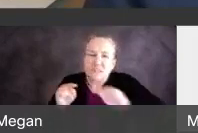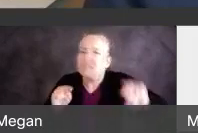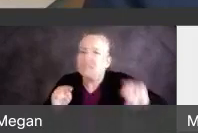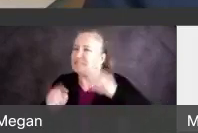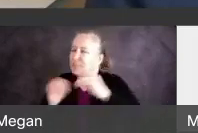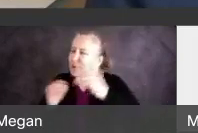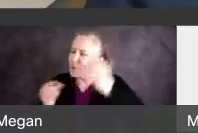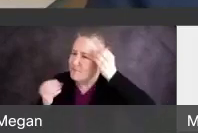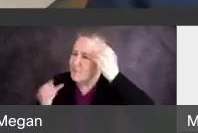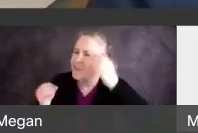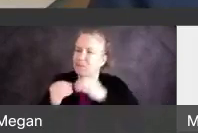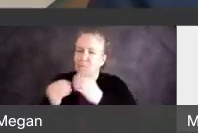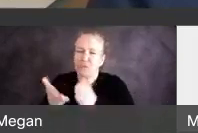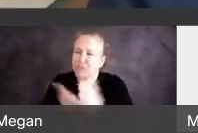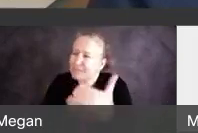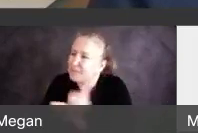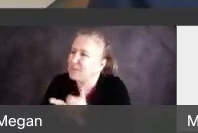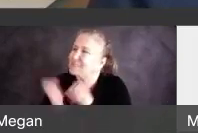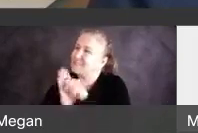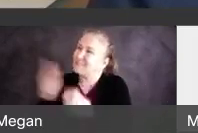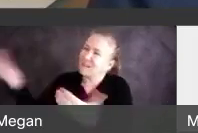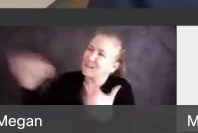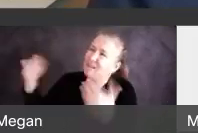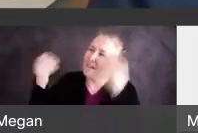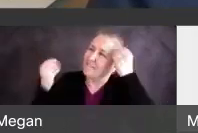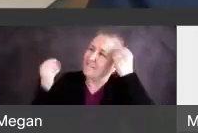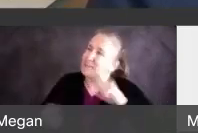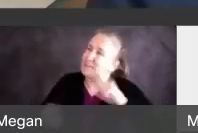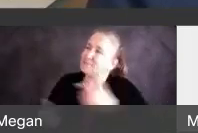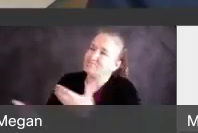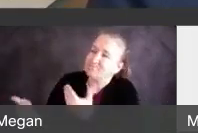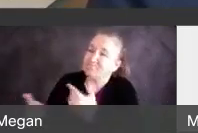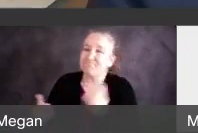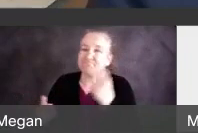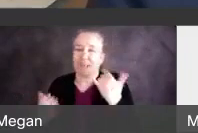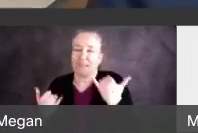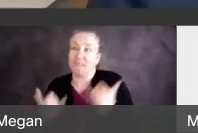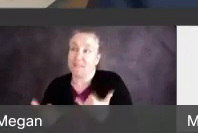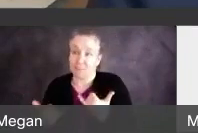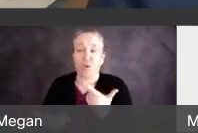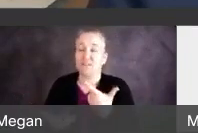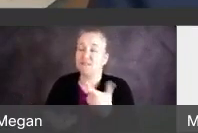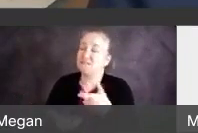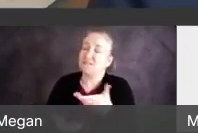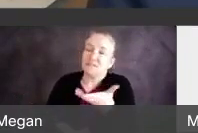transparency from the state. You know, at this point, you know, what are the next steps moving